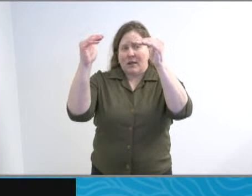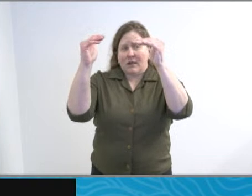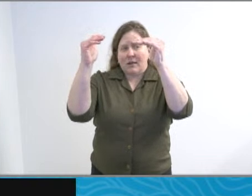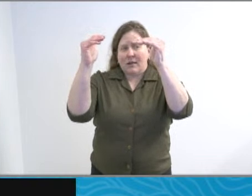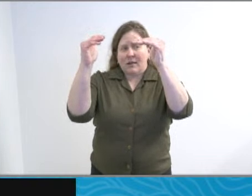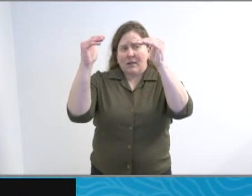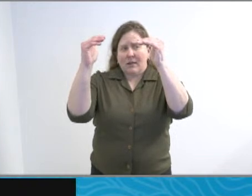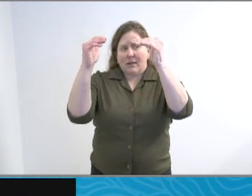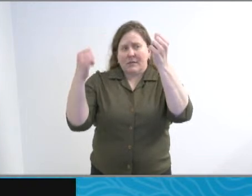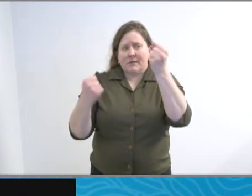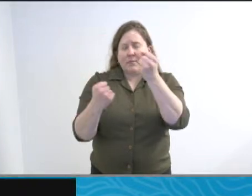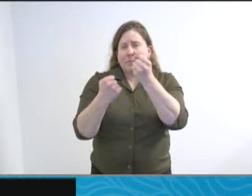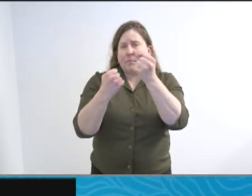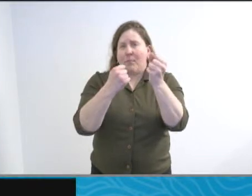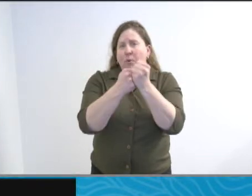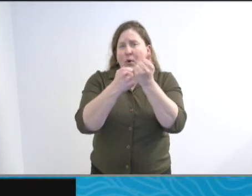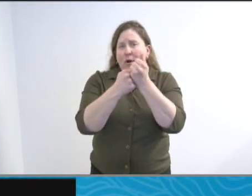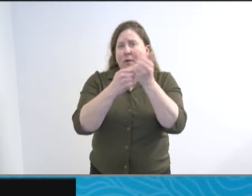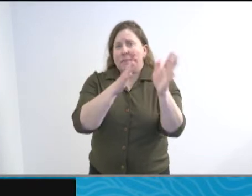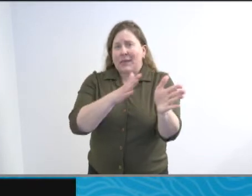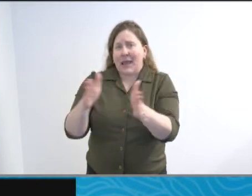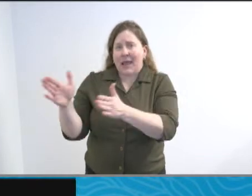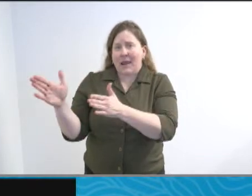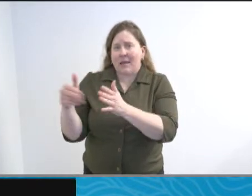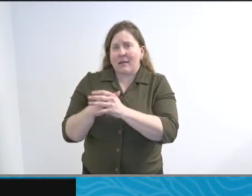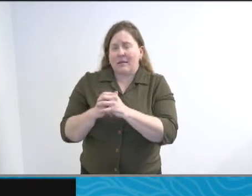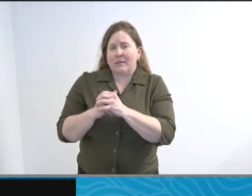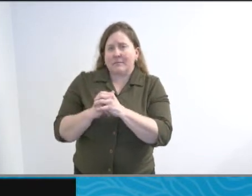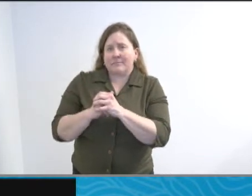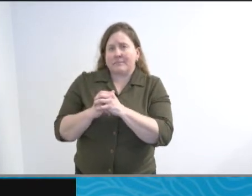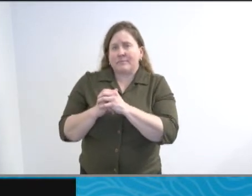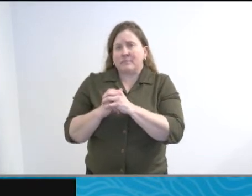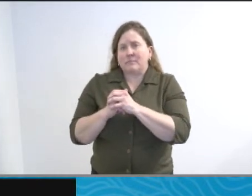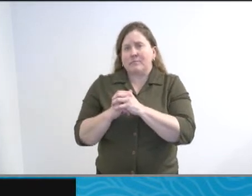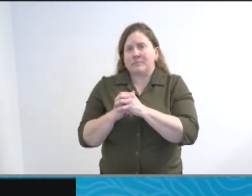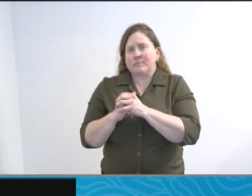from this is that document is a synthesis of four